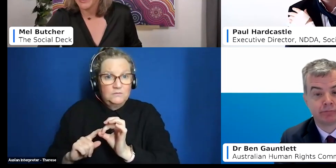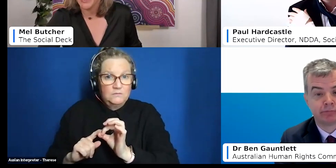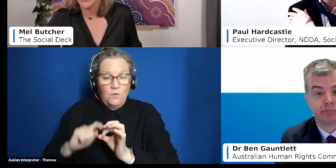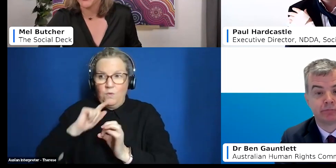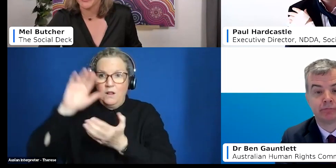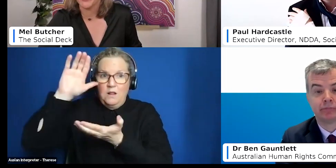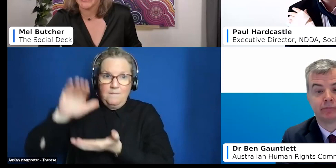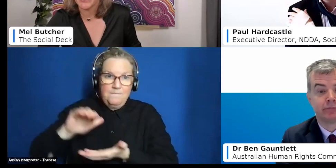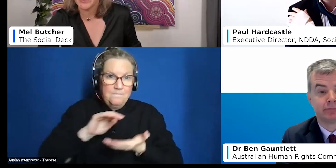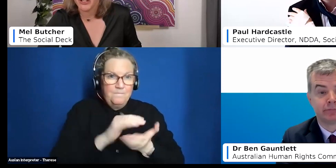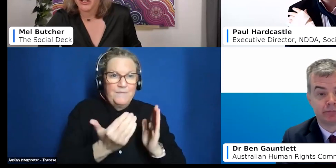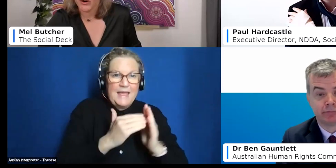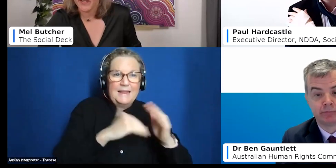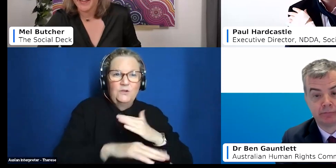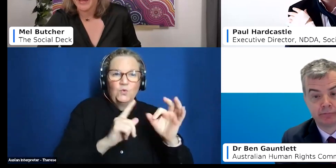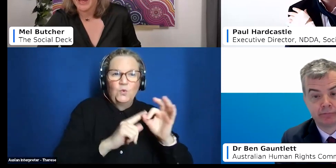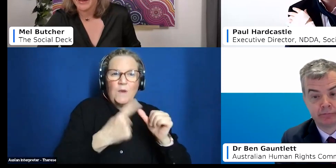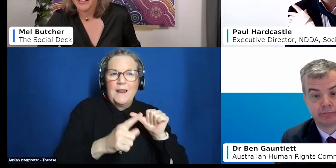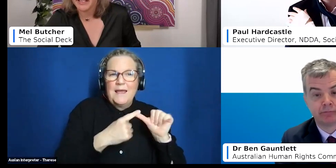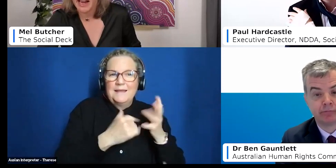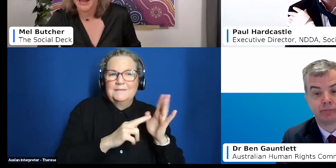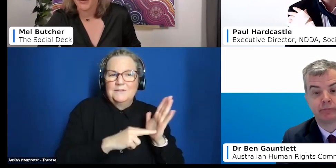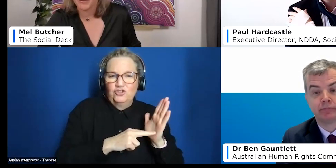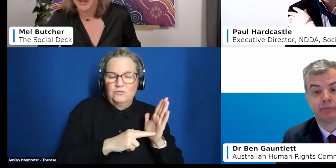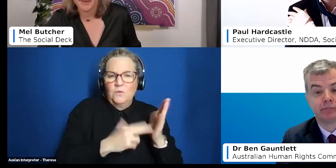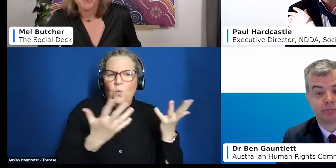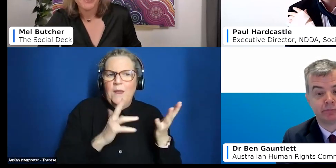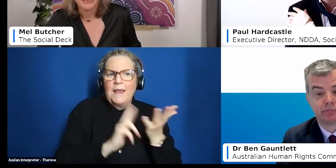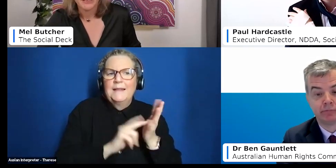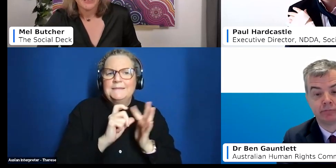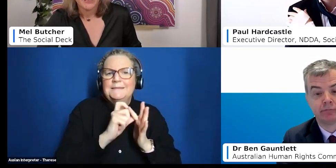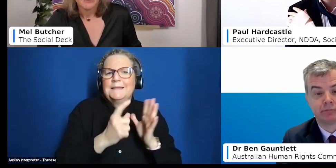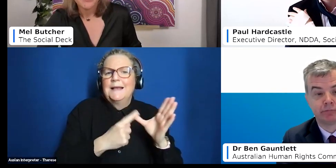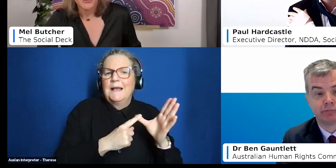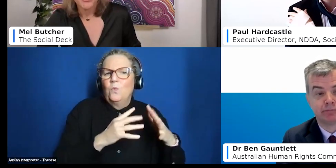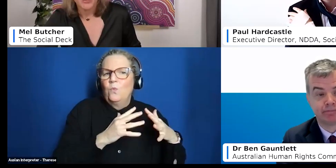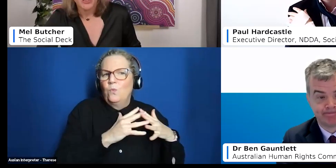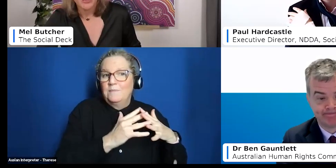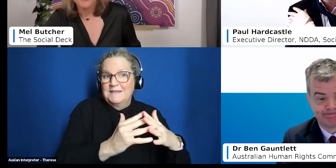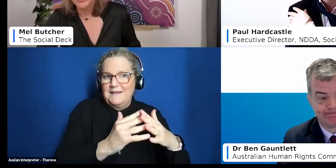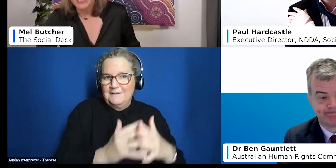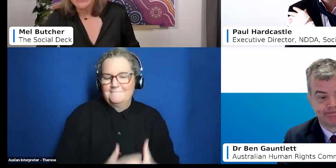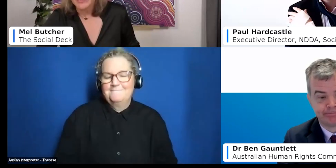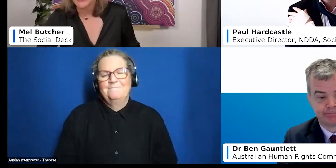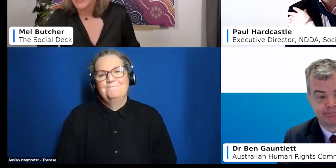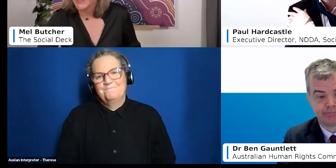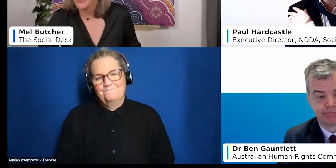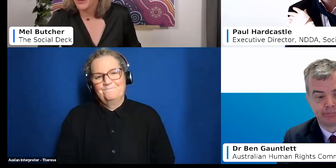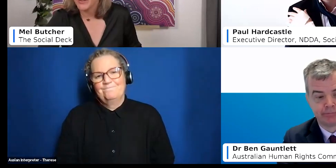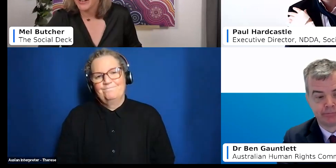add it to the Q&A section on the NDDA website. So I would like now to hand over